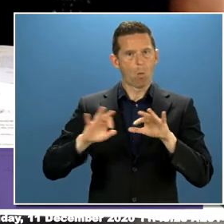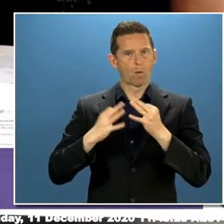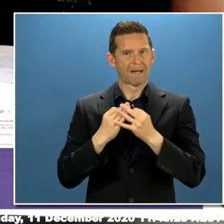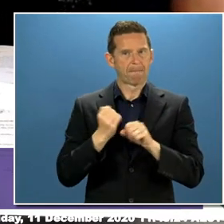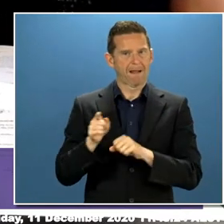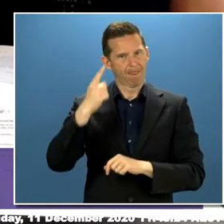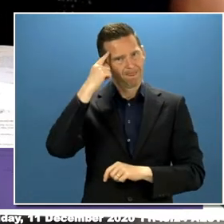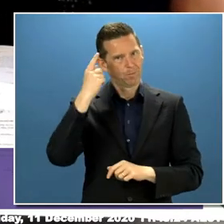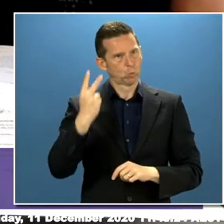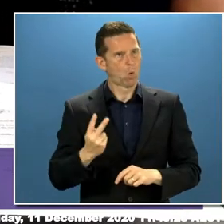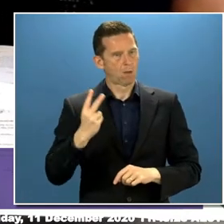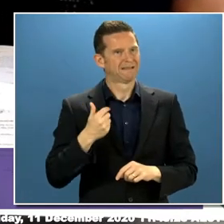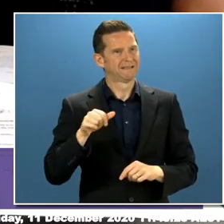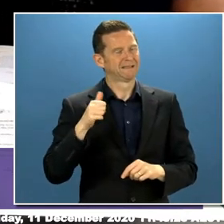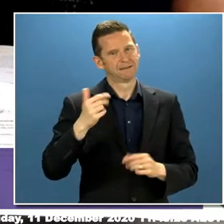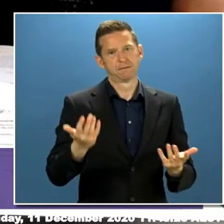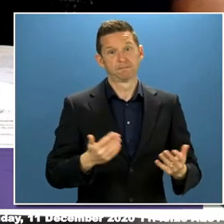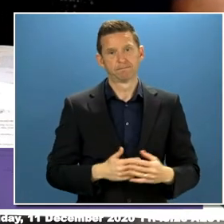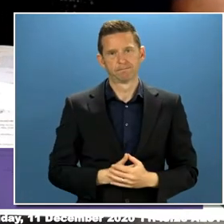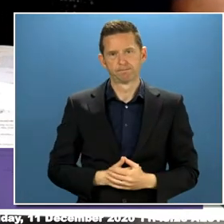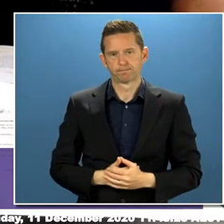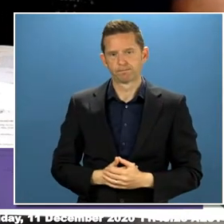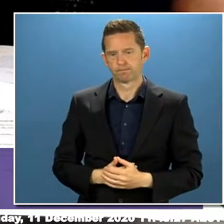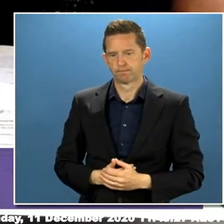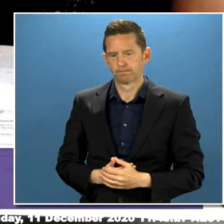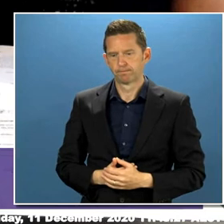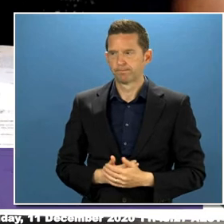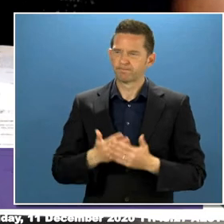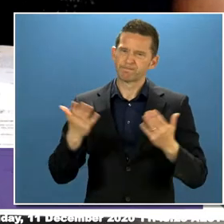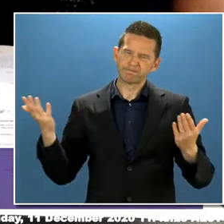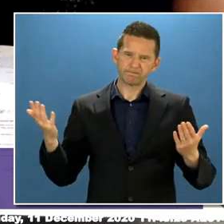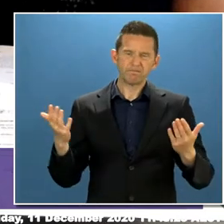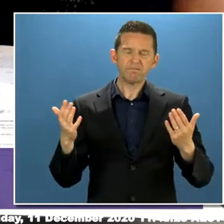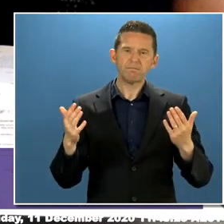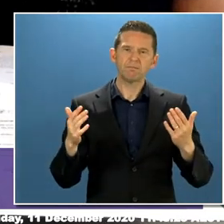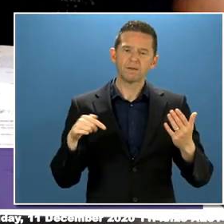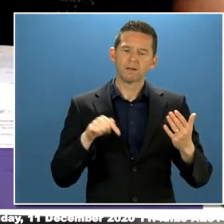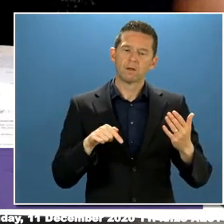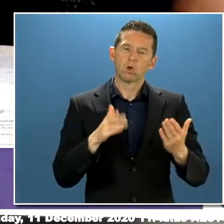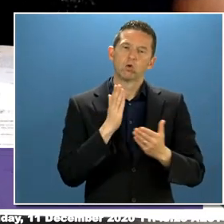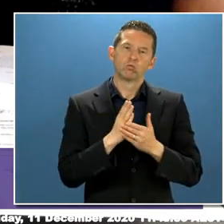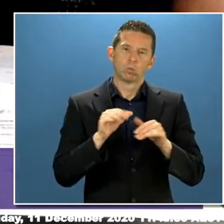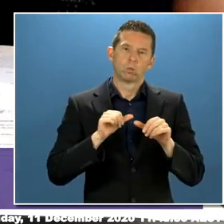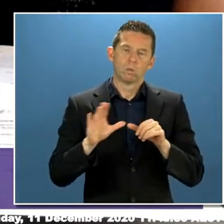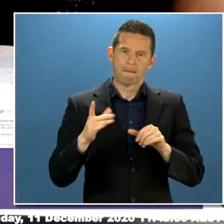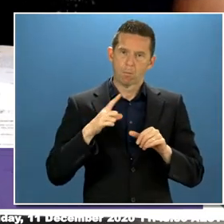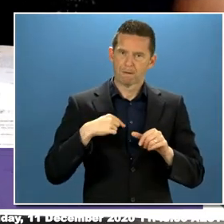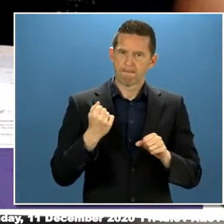And just to kind of wrap it up as well, it is really great for a few reasons, because we create a really safe space.